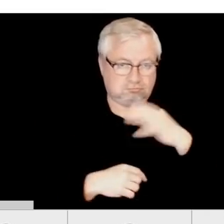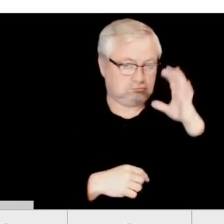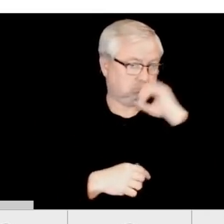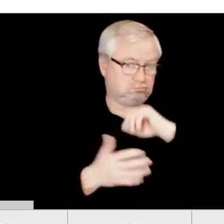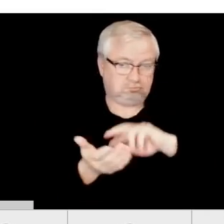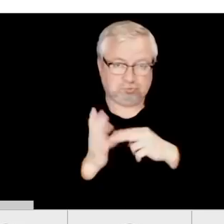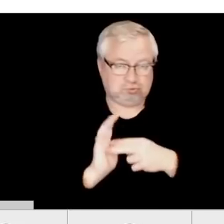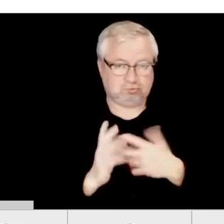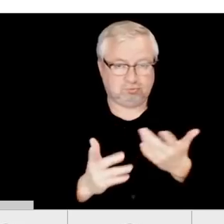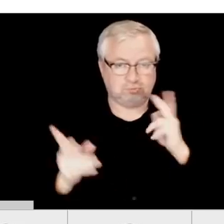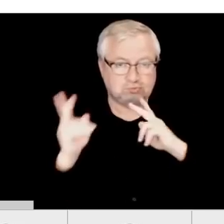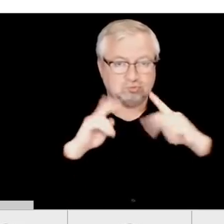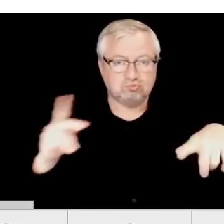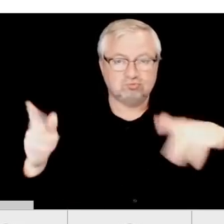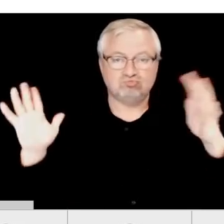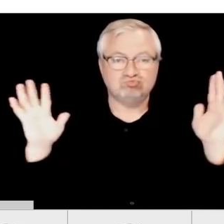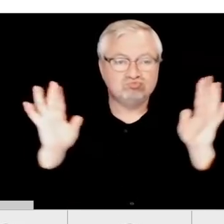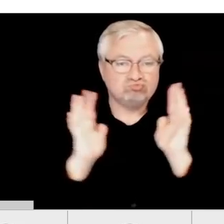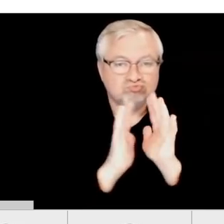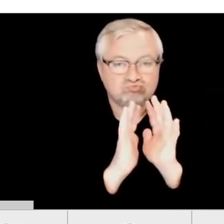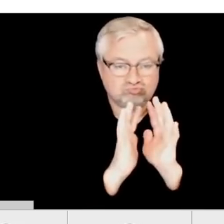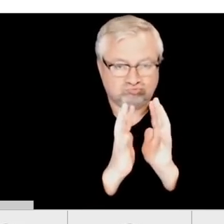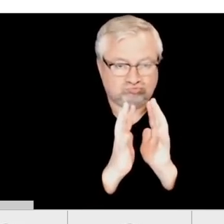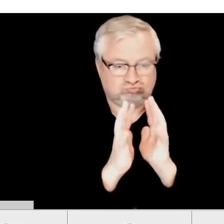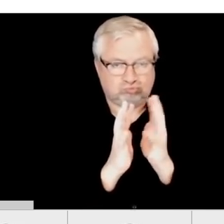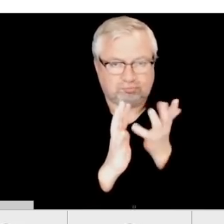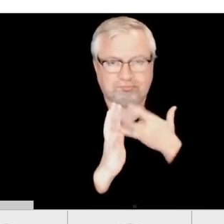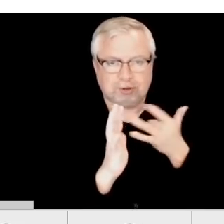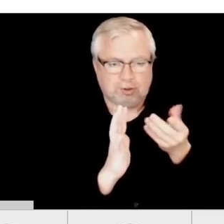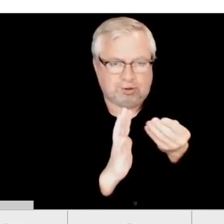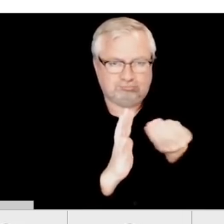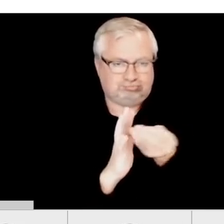farther and the potential for individuals becoming infected and